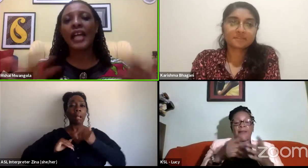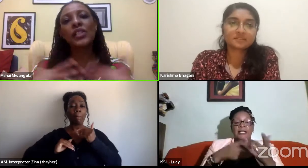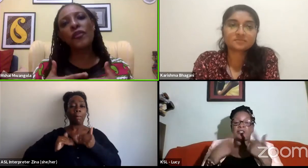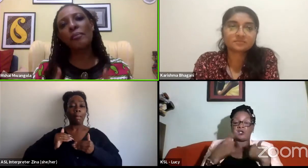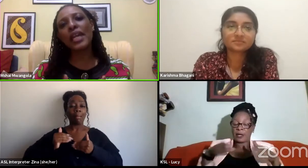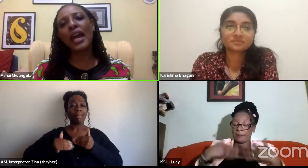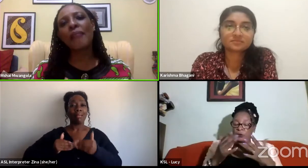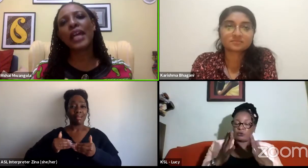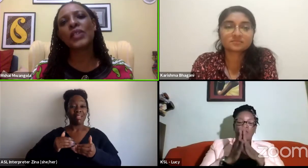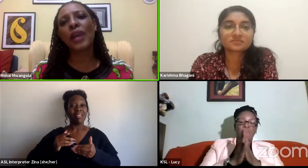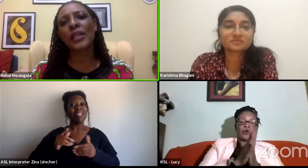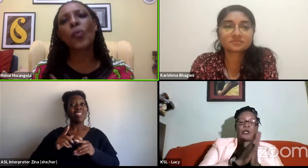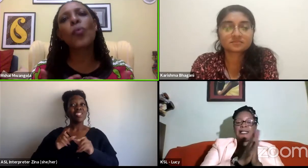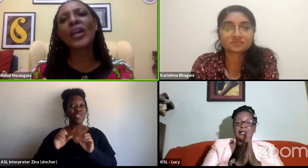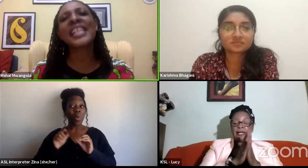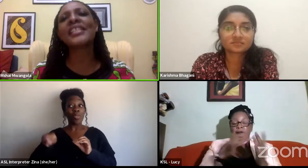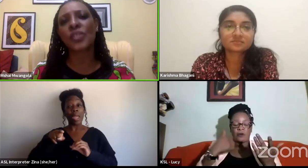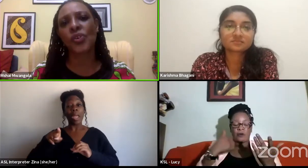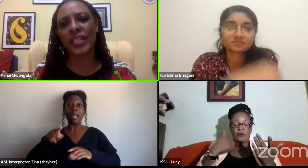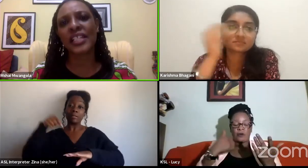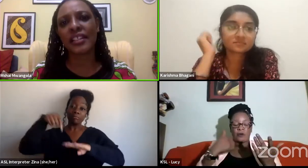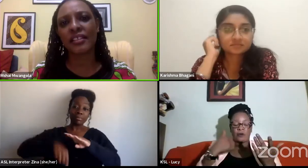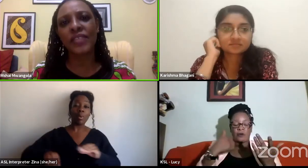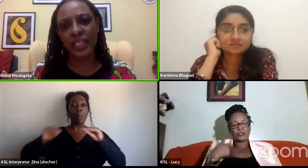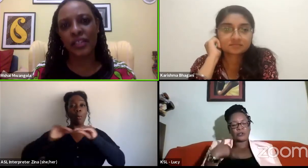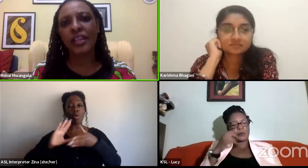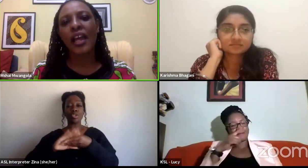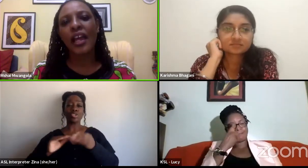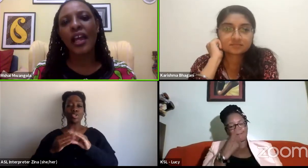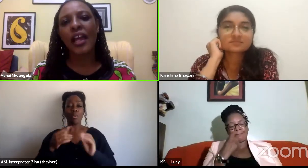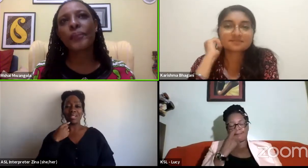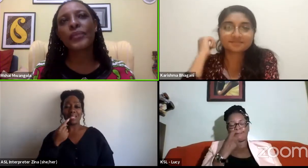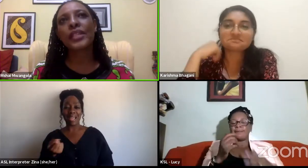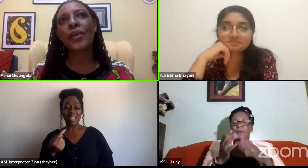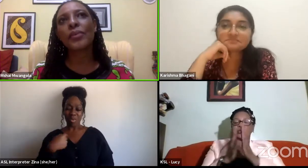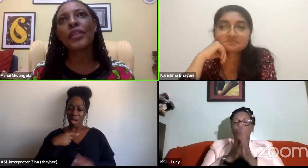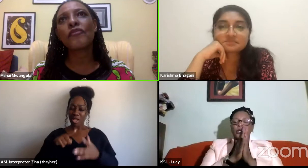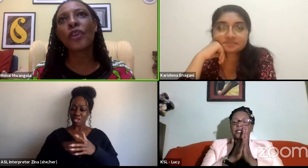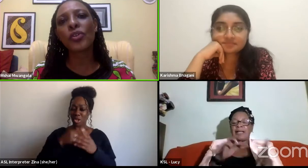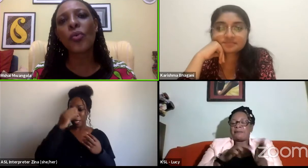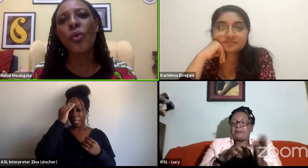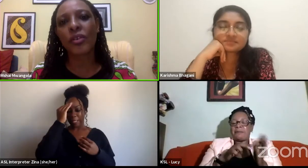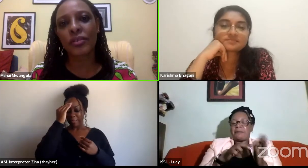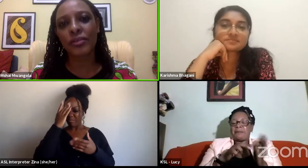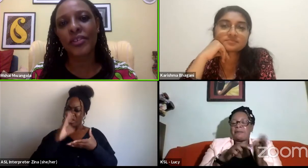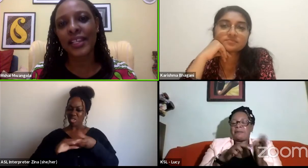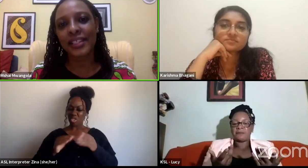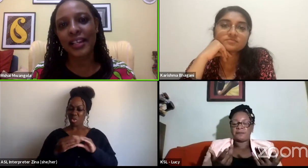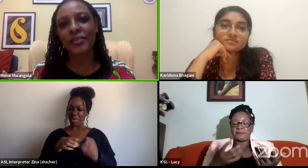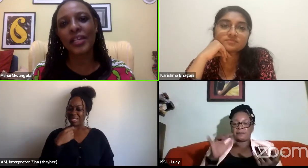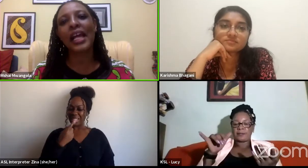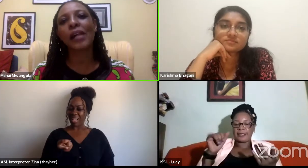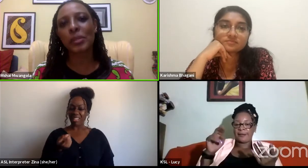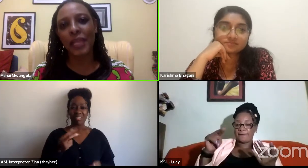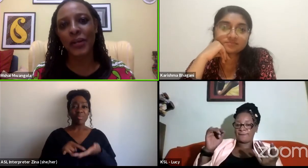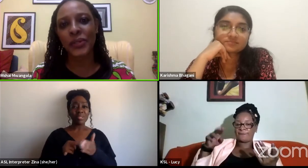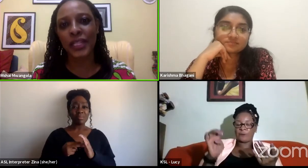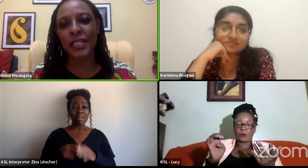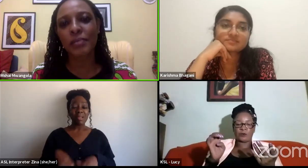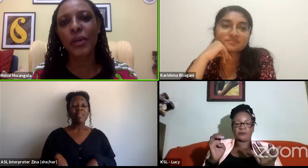And so for me, I began to ask, what is storytelling really? Now, Yvonne Owuor, the writer, really helped me out on this.